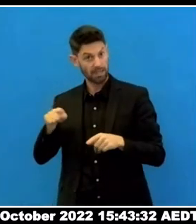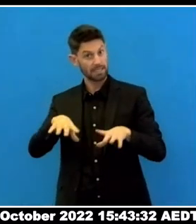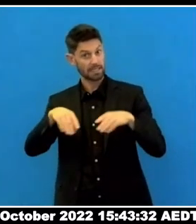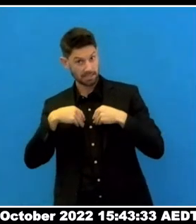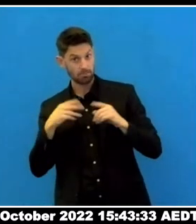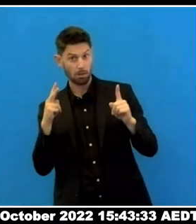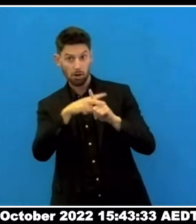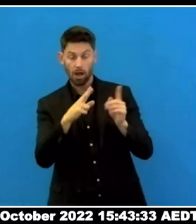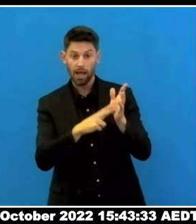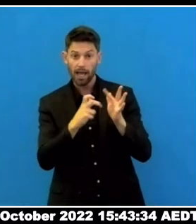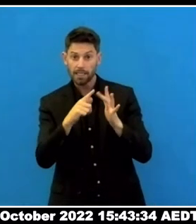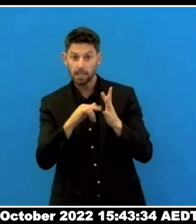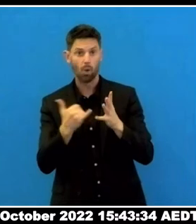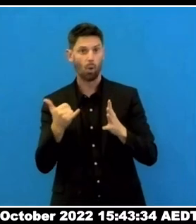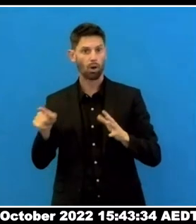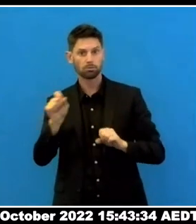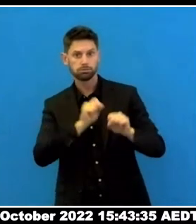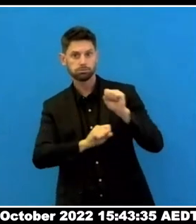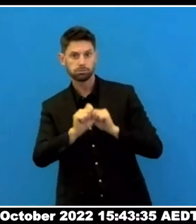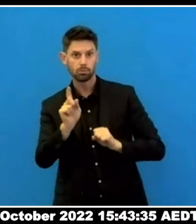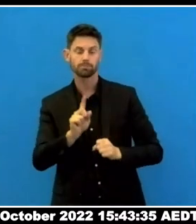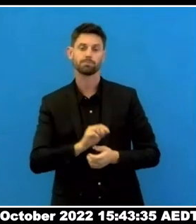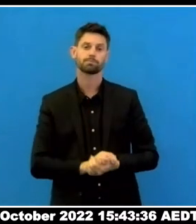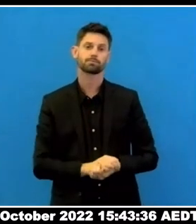From my experience, I find out that the community,